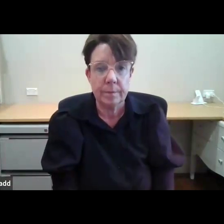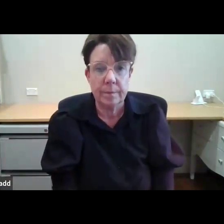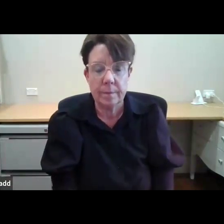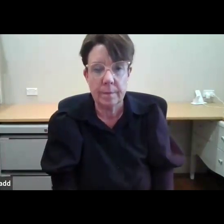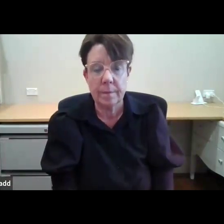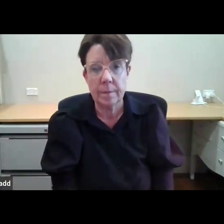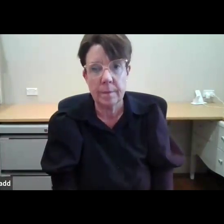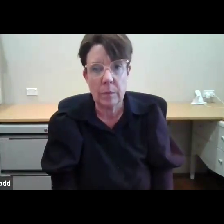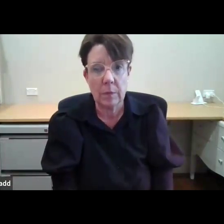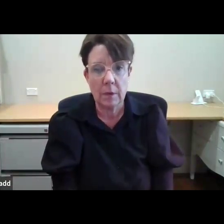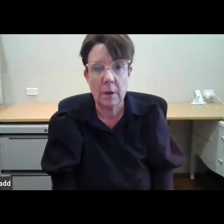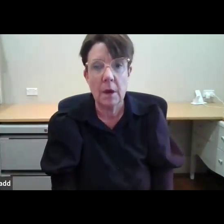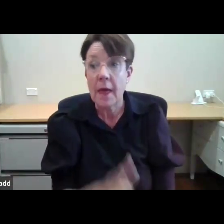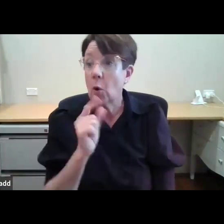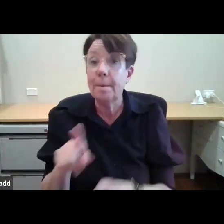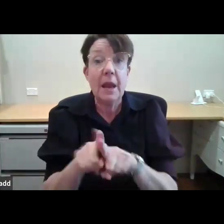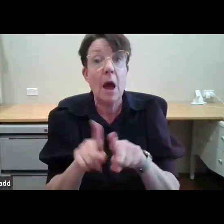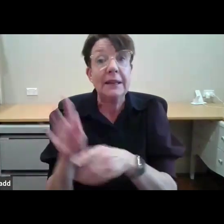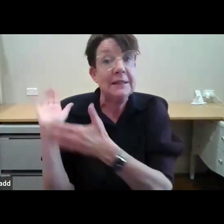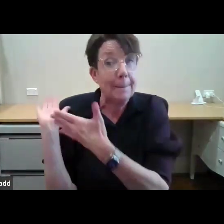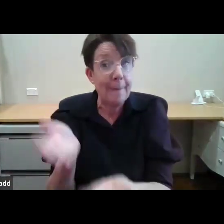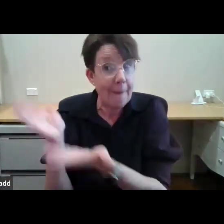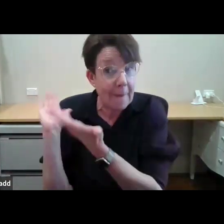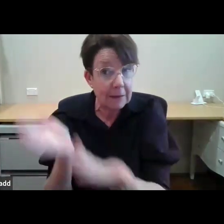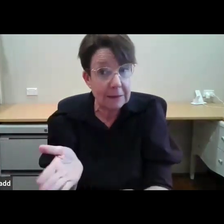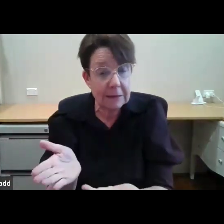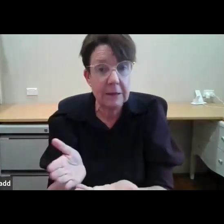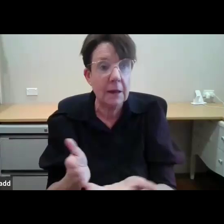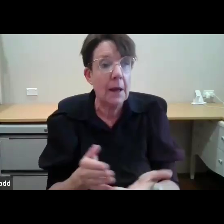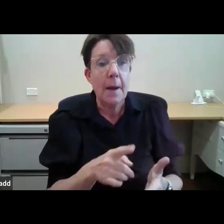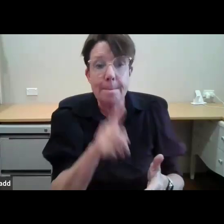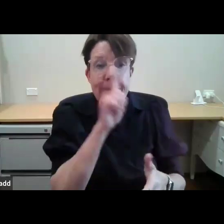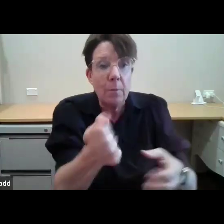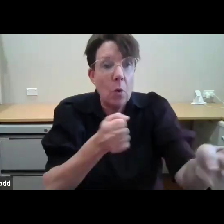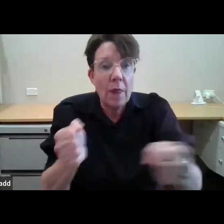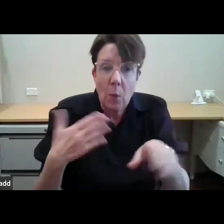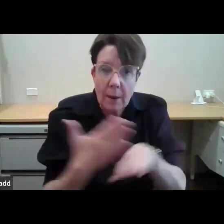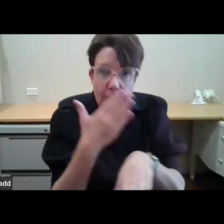This is an important one that I think Pippa raised